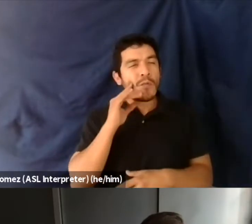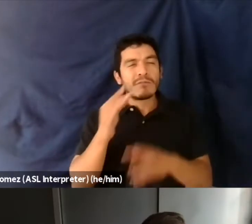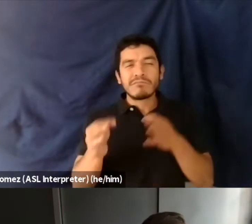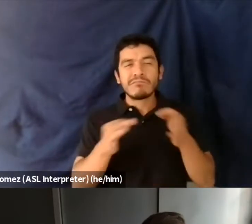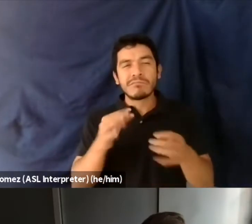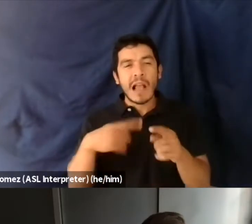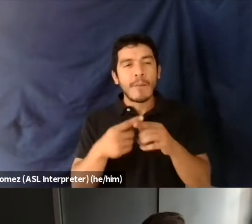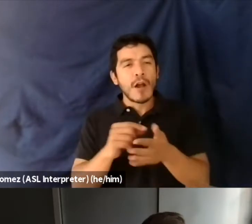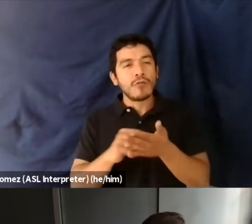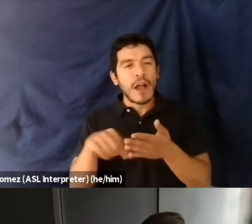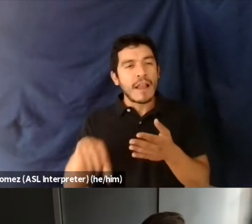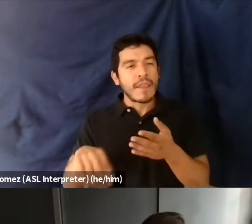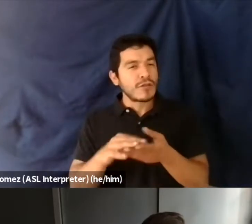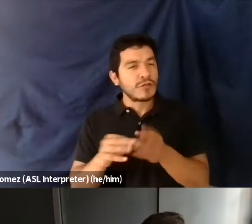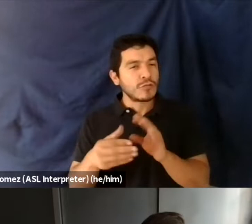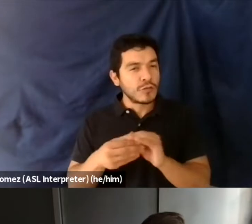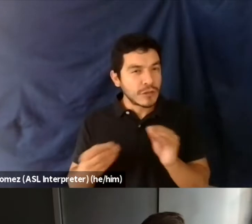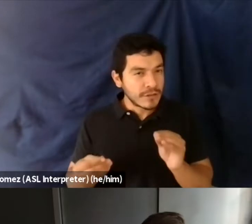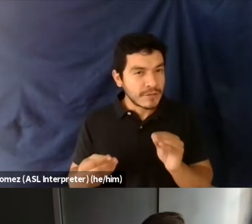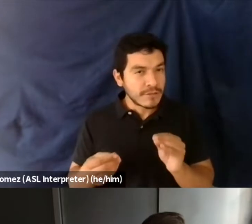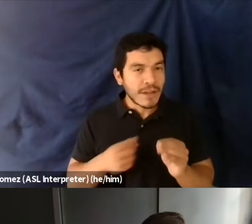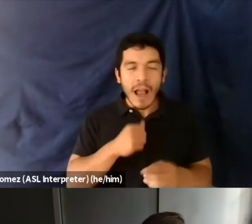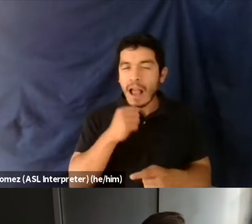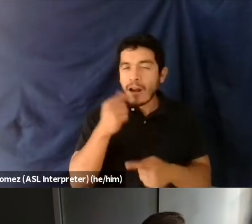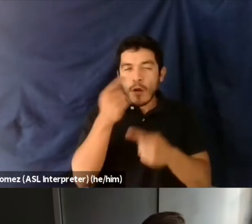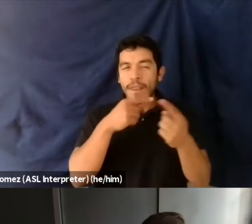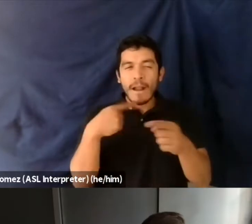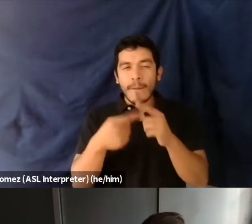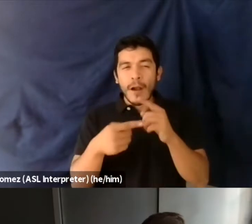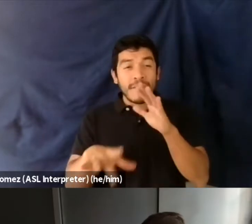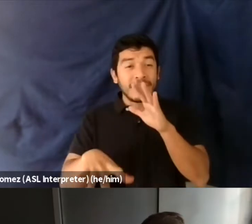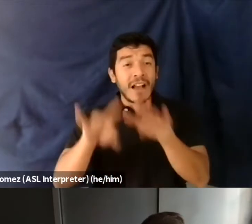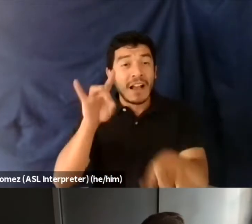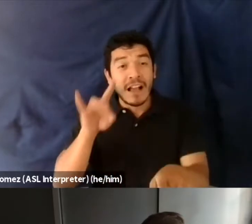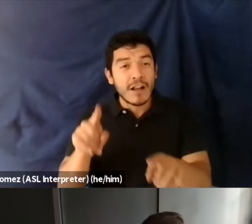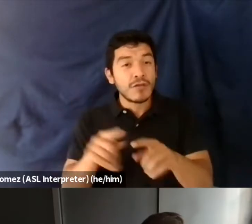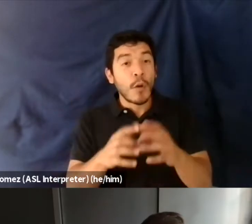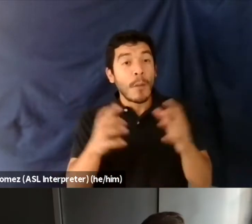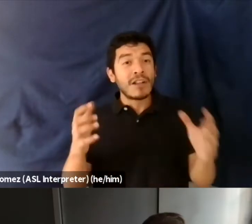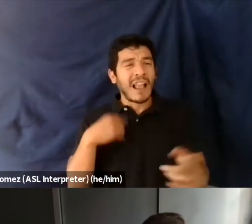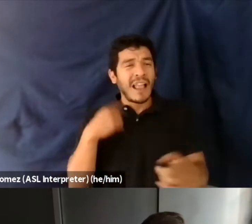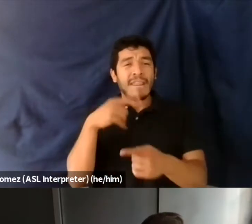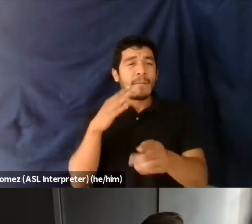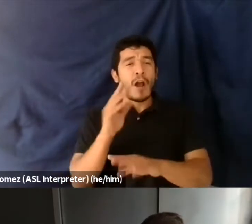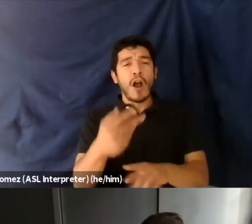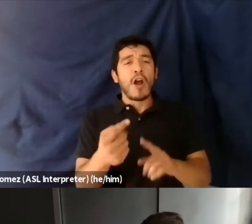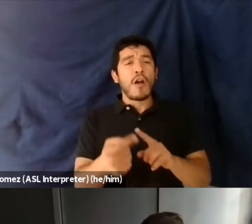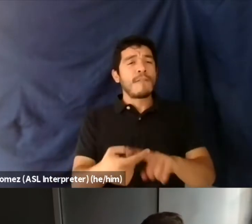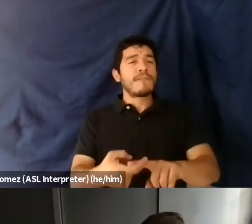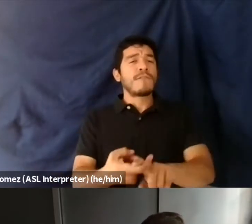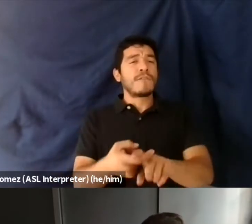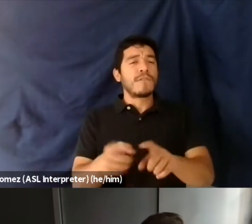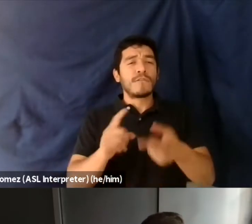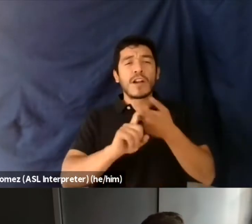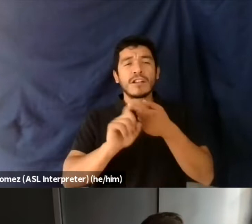I don't think about discovery so much as I think about like our friendship. And I think about talking to you late at night on the couch